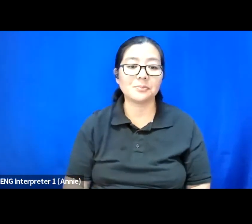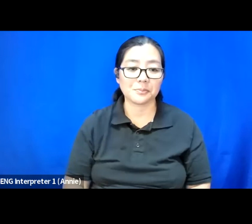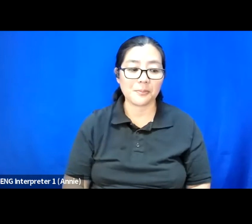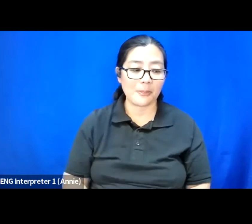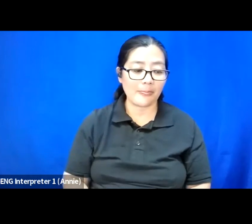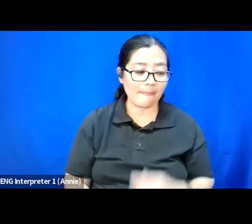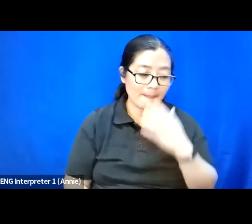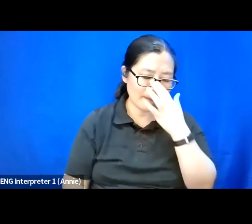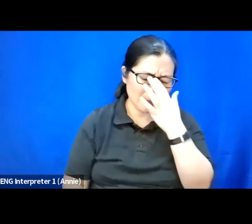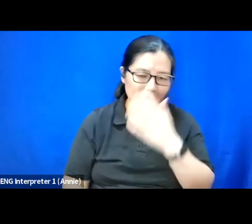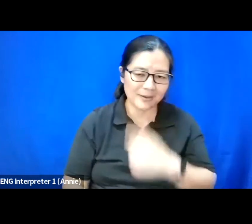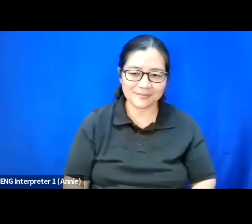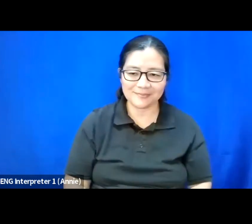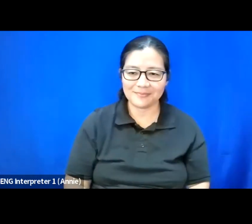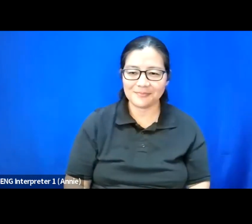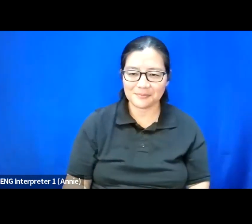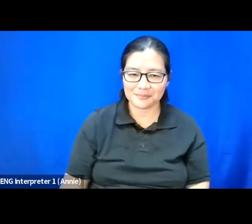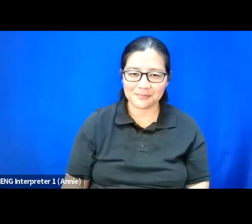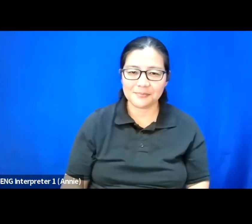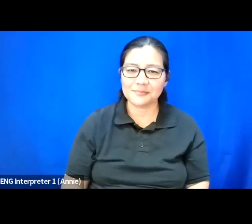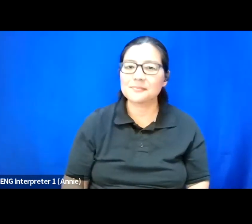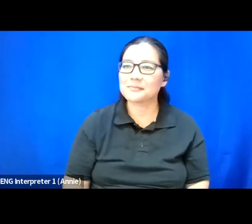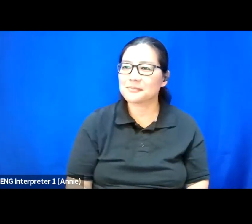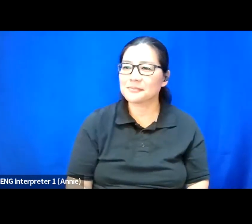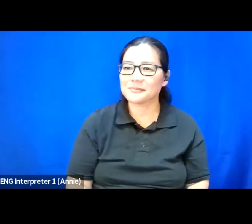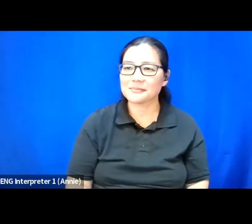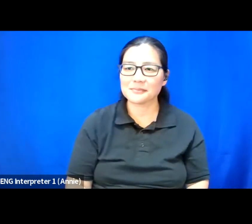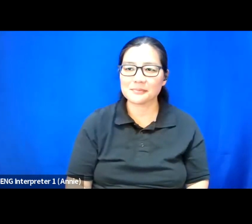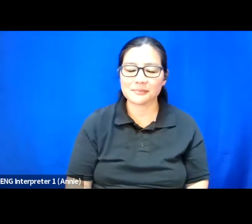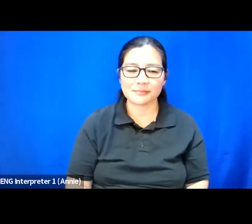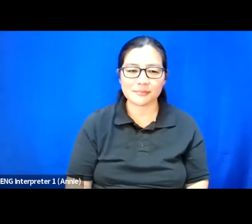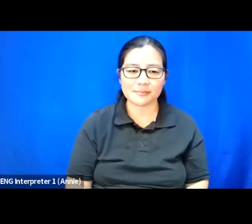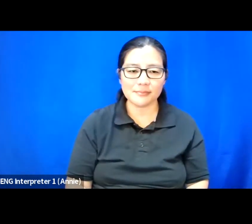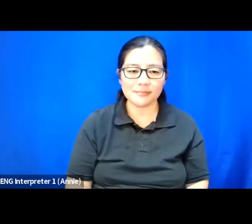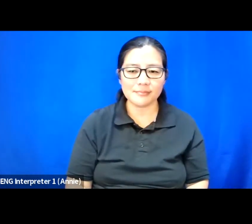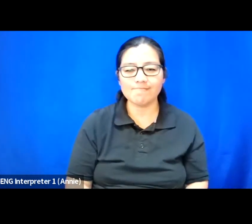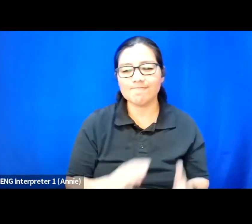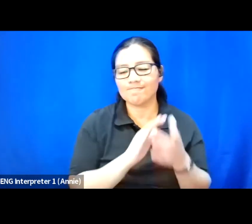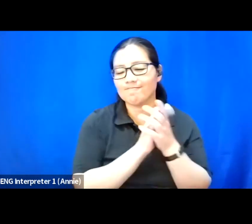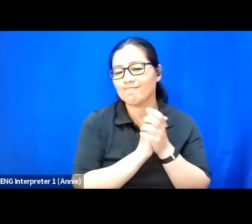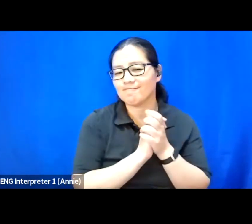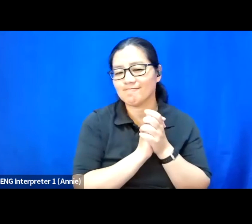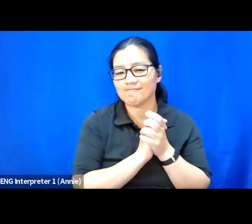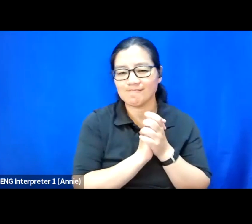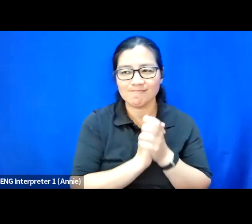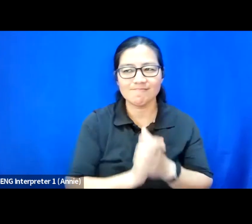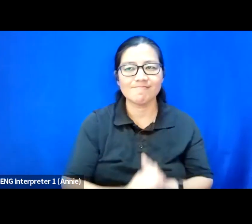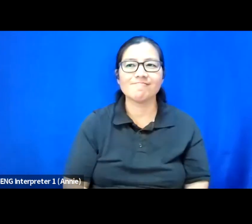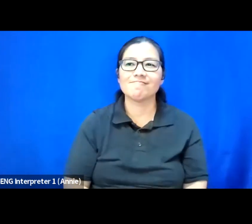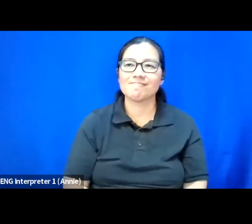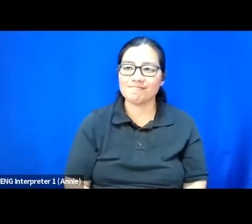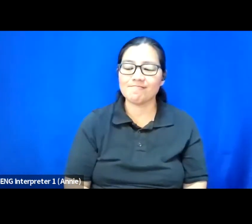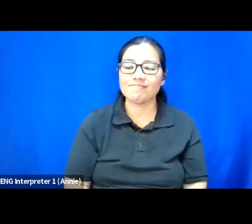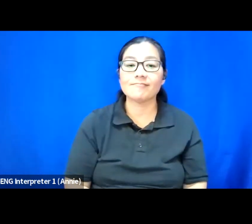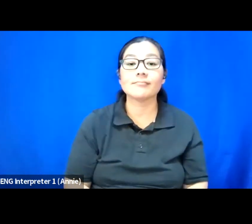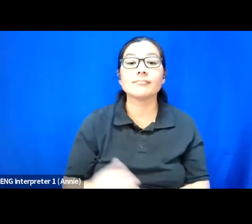because of the captions -- Kathleen -- nope, can't see it. Kathleen Merrick -- it will be in the chat.